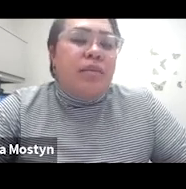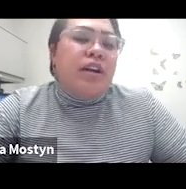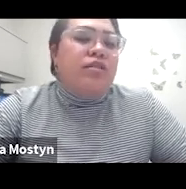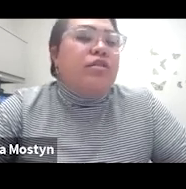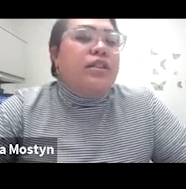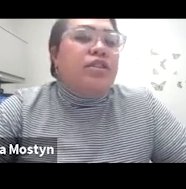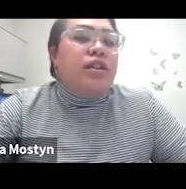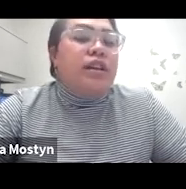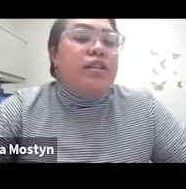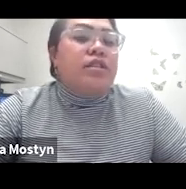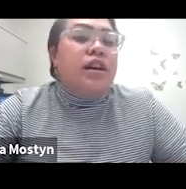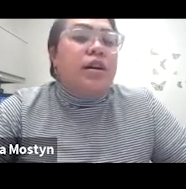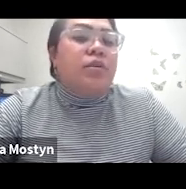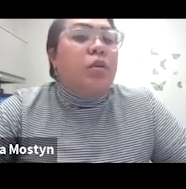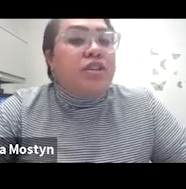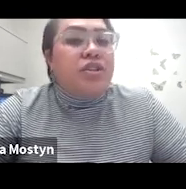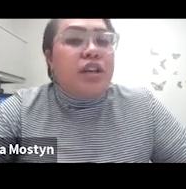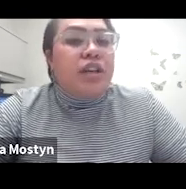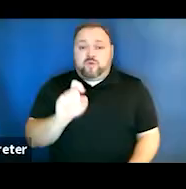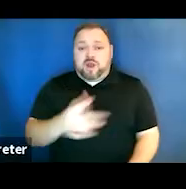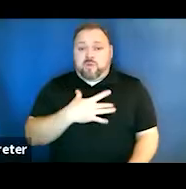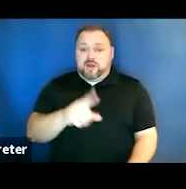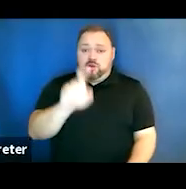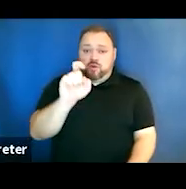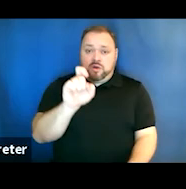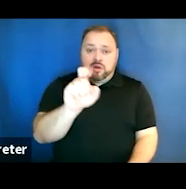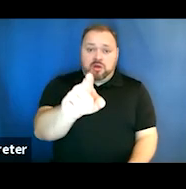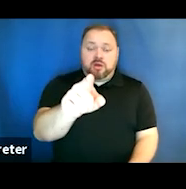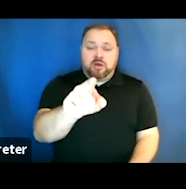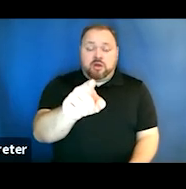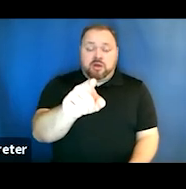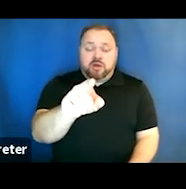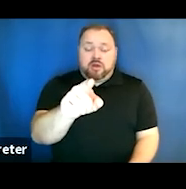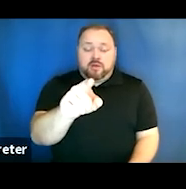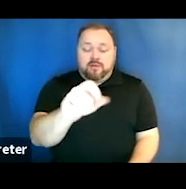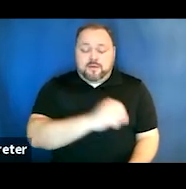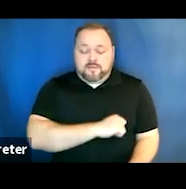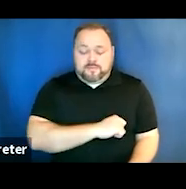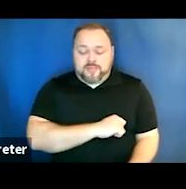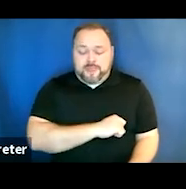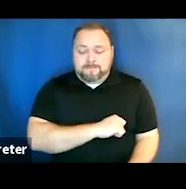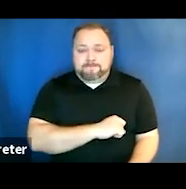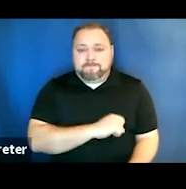I might also like to direct this question to Brett,